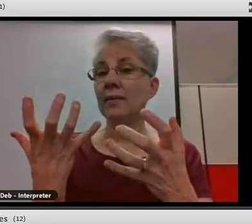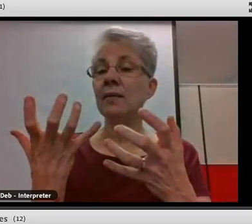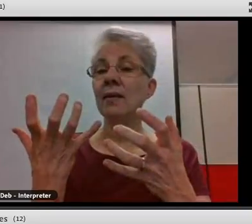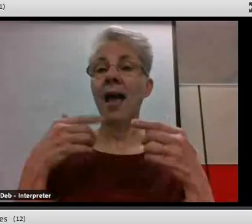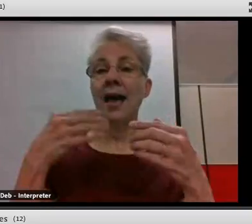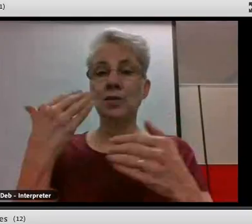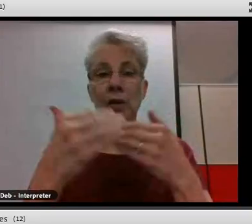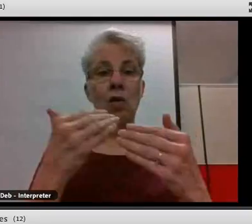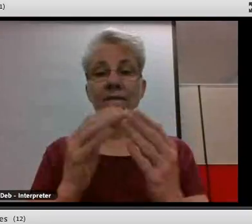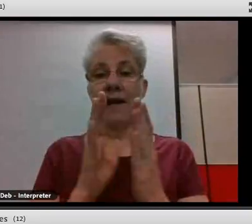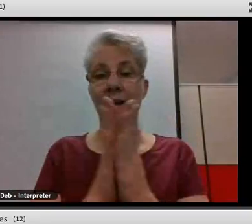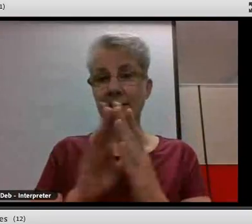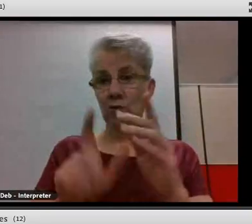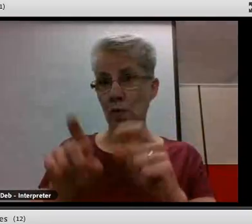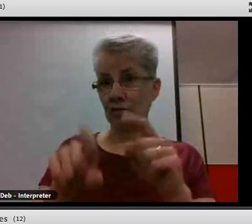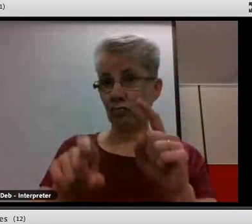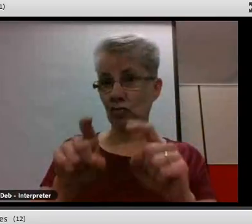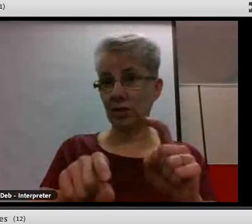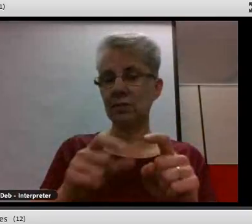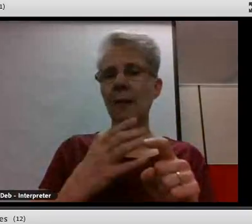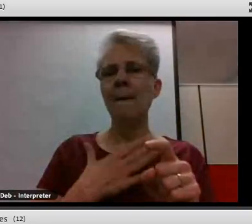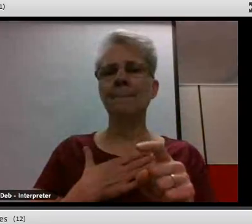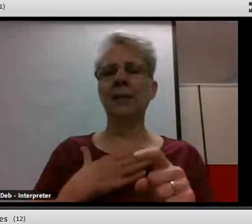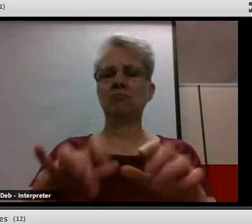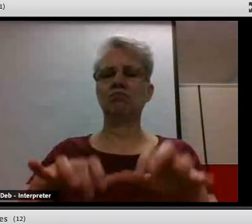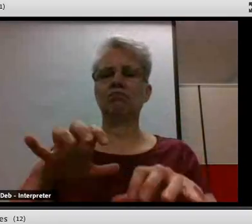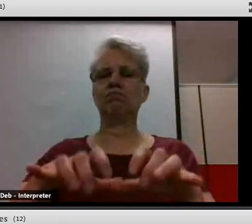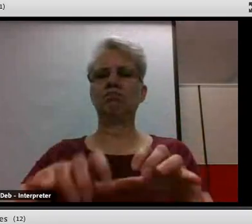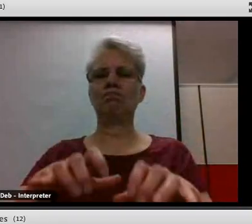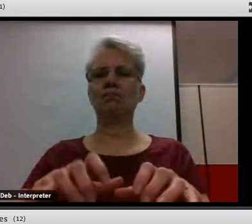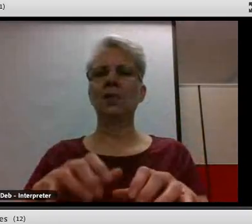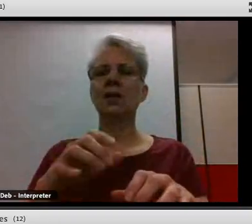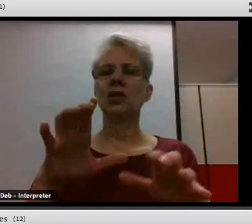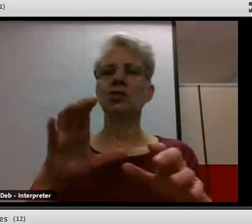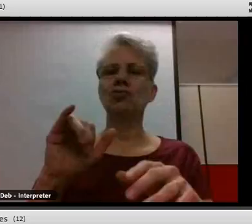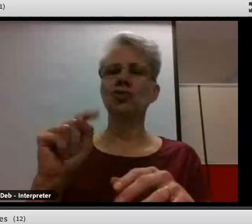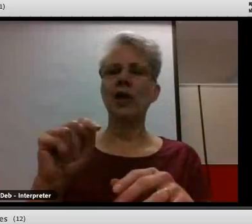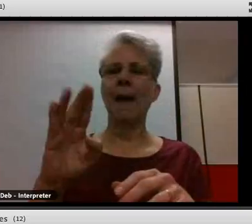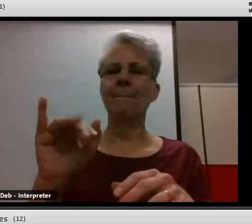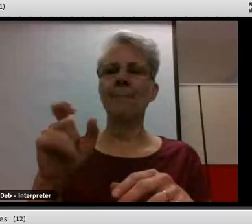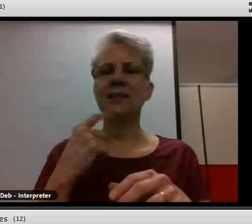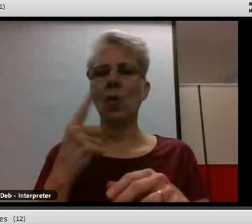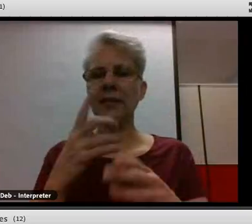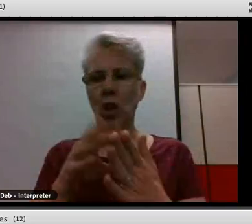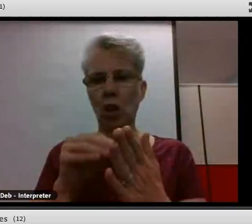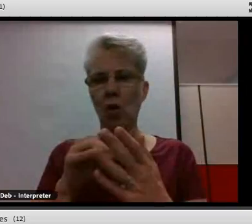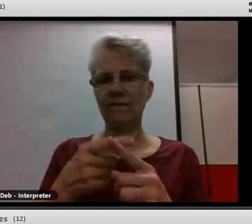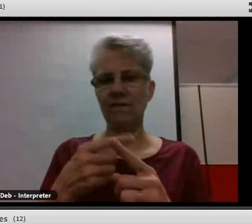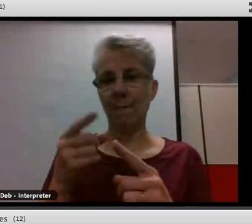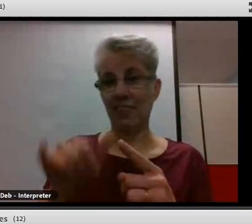and you can run your own report. And it also gives you some information about employment,